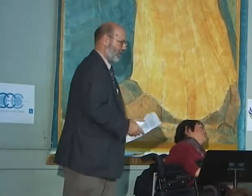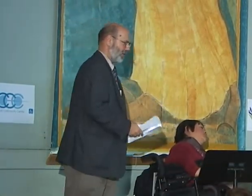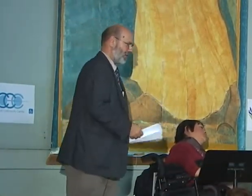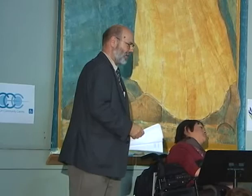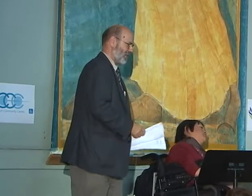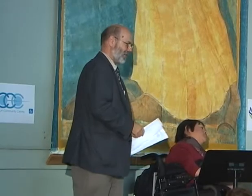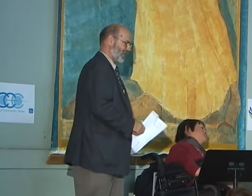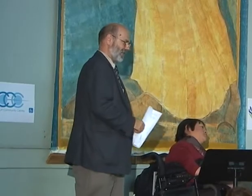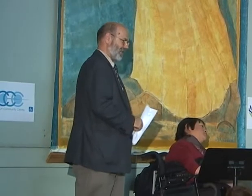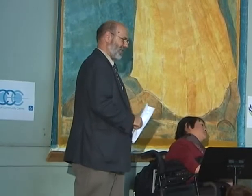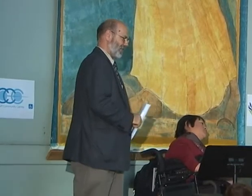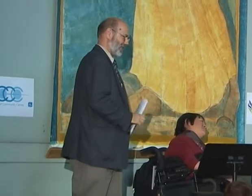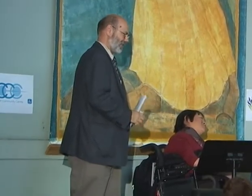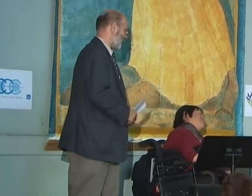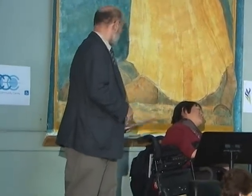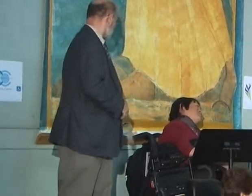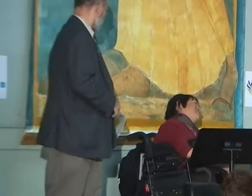So welcome, Ing.